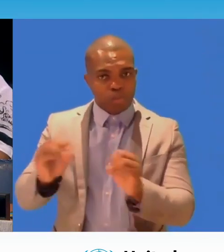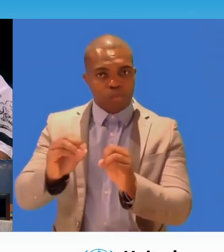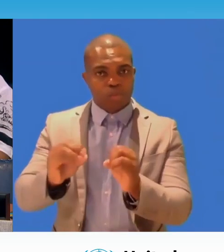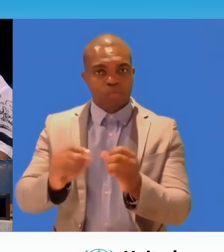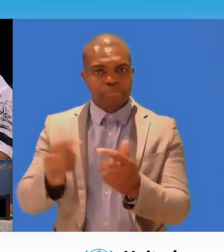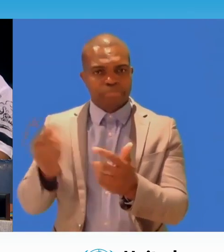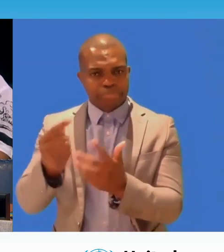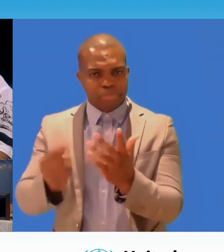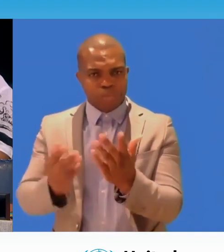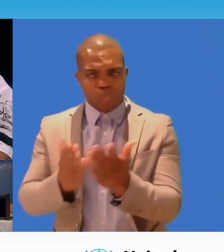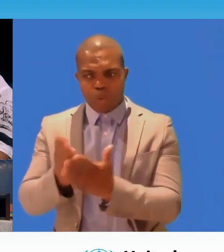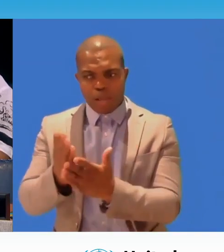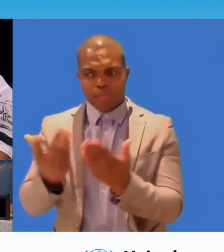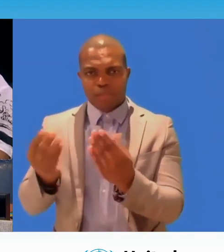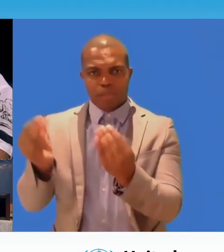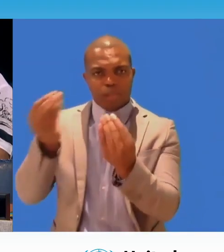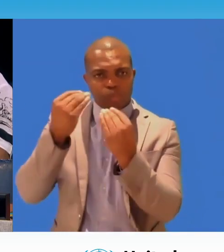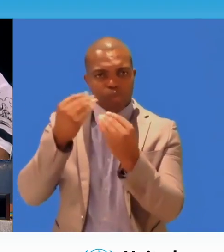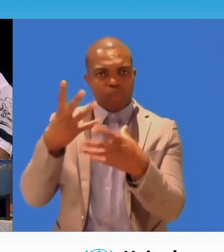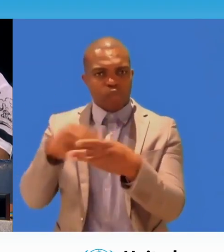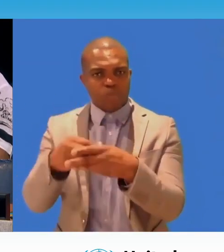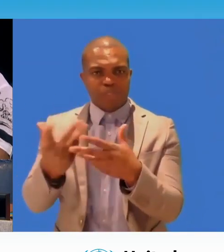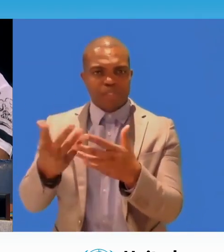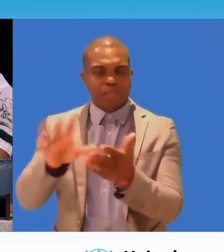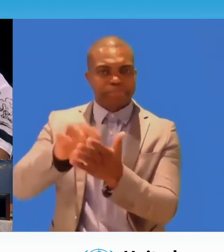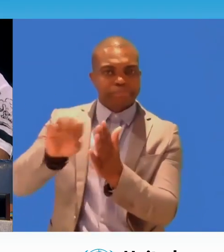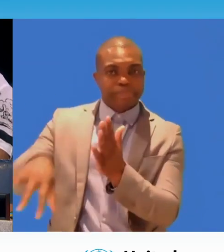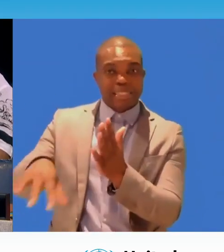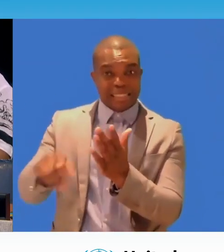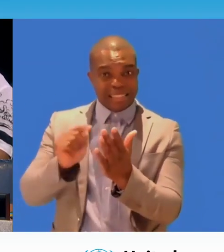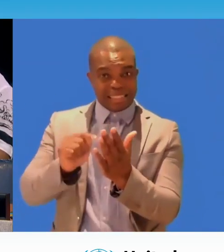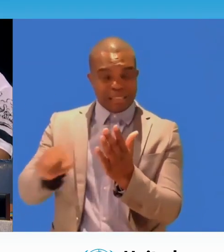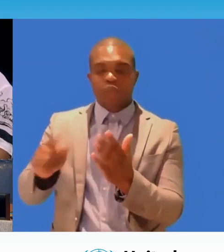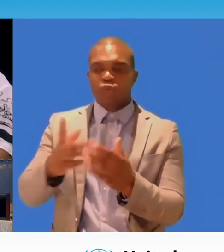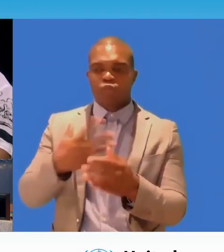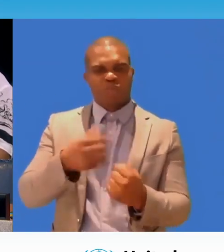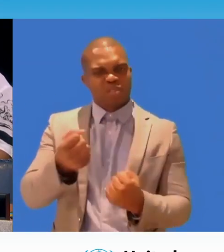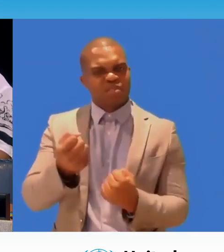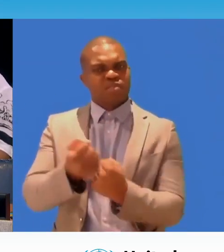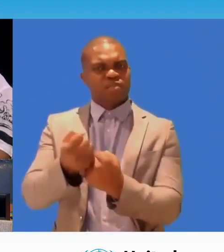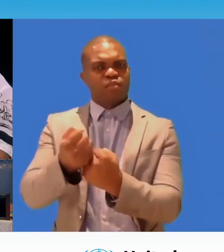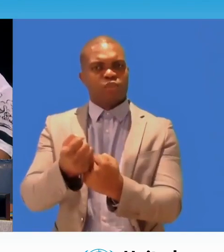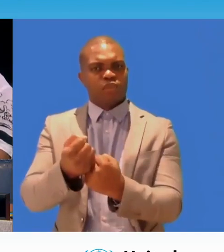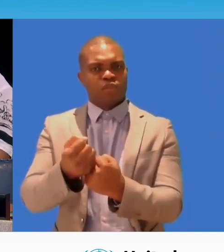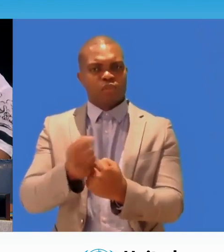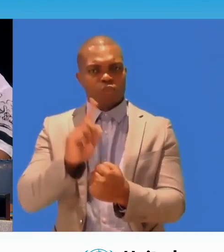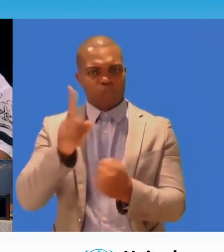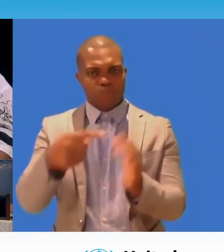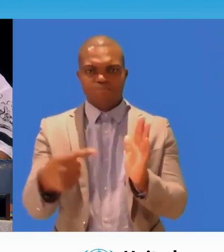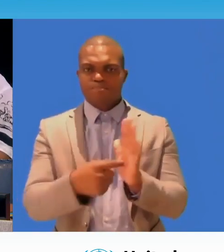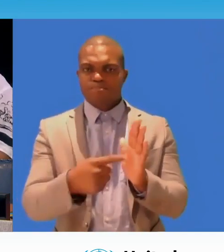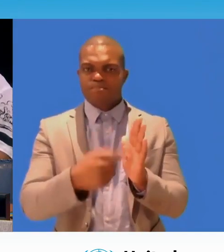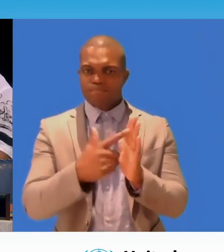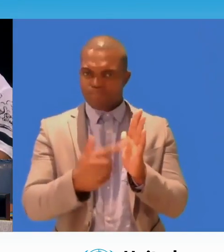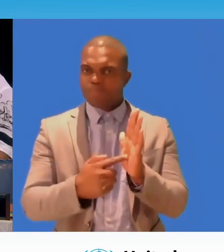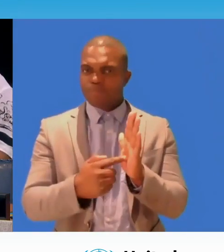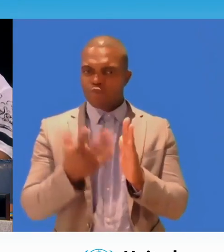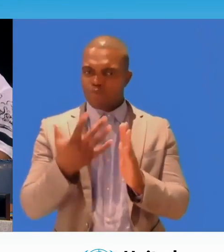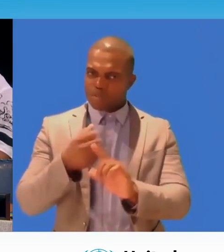we call on all states parties to the convention to join us in ensuring accountability for victims of